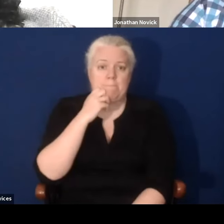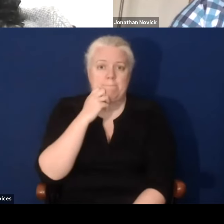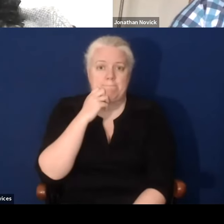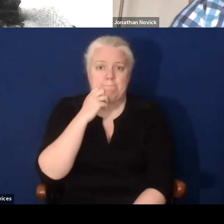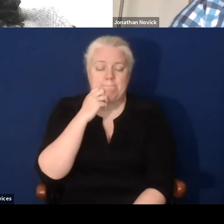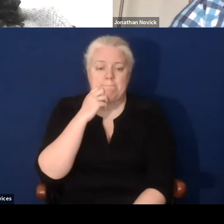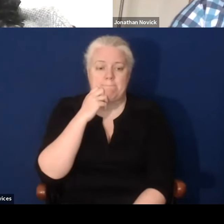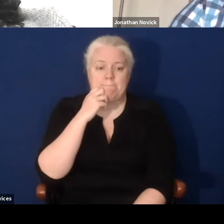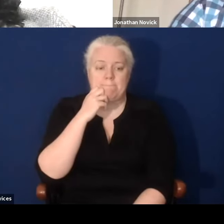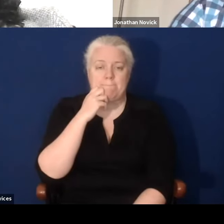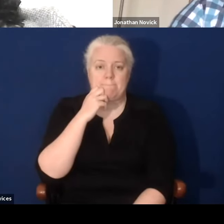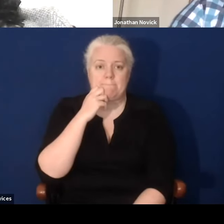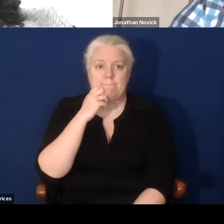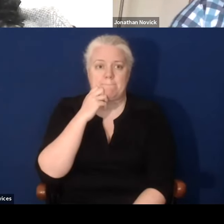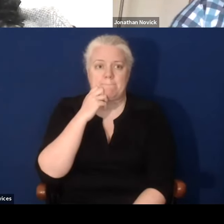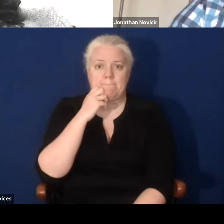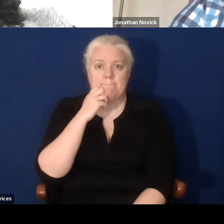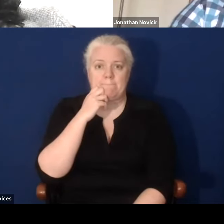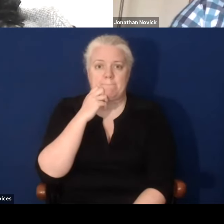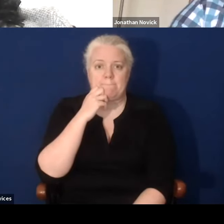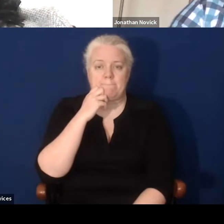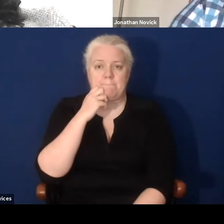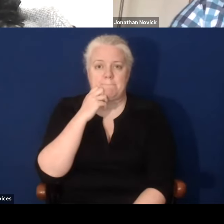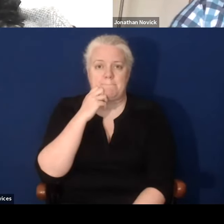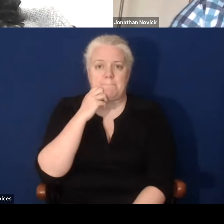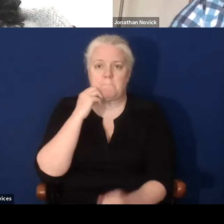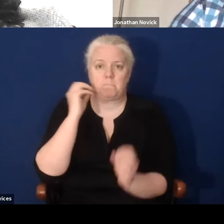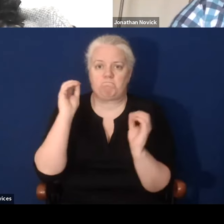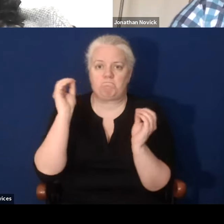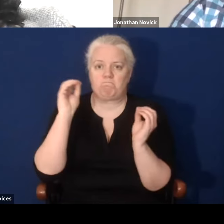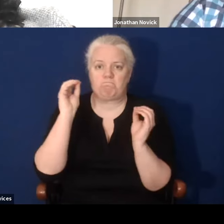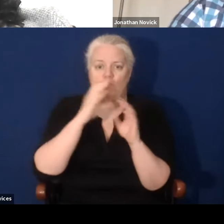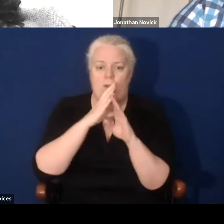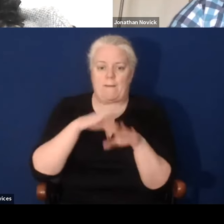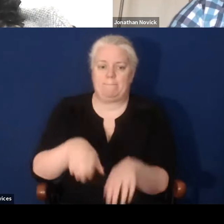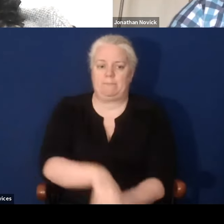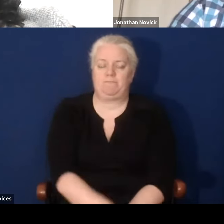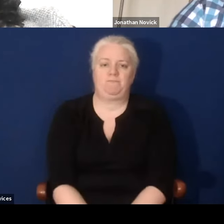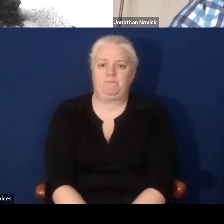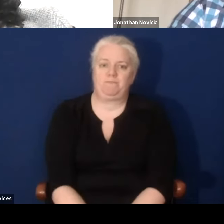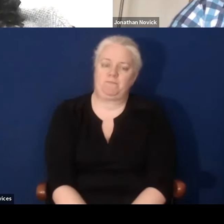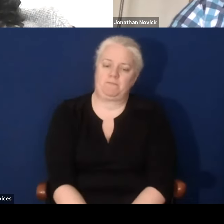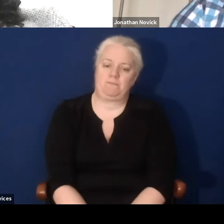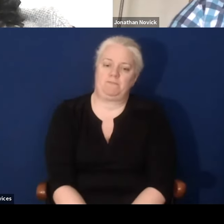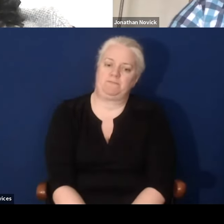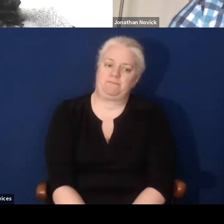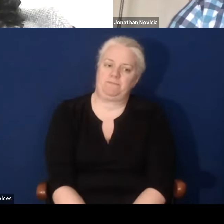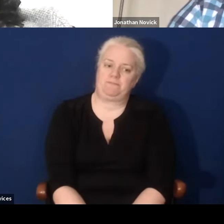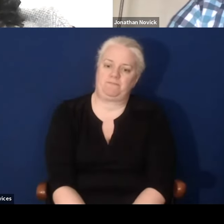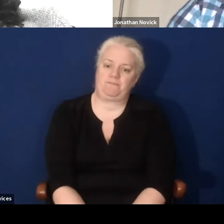Okay. We're going to have to come back to you. Next we're going to go to someone with the user name GFLOC. You should be able to unmute yourself now. And ask your question. And ask your question. Can you guys hear me? I do apologize.